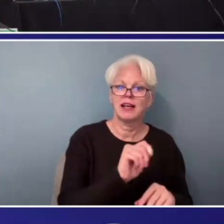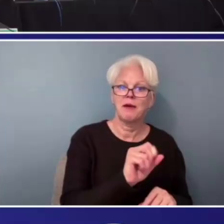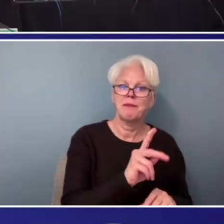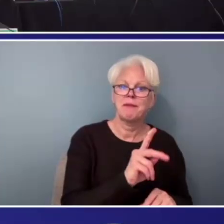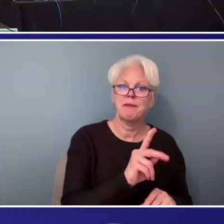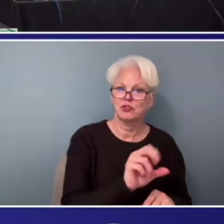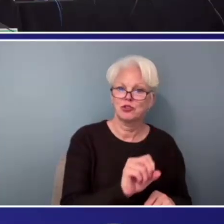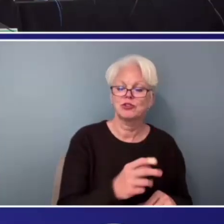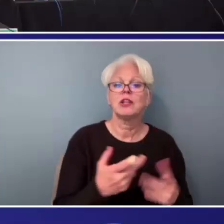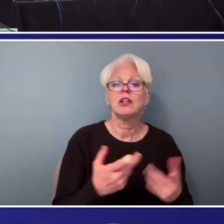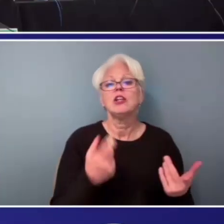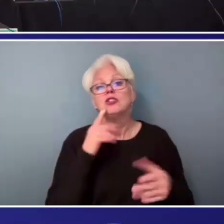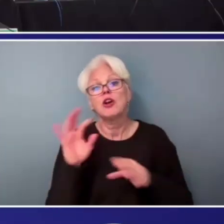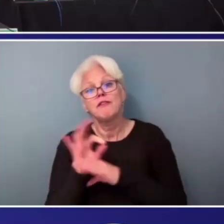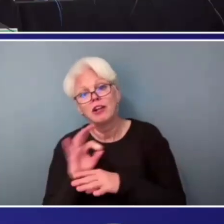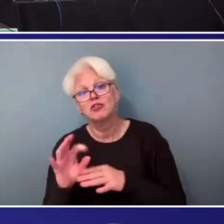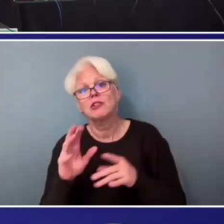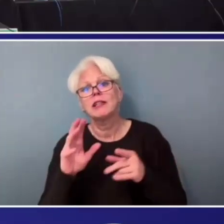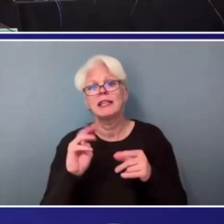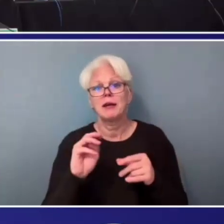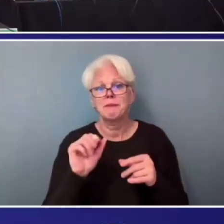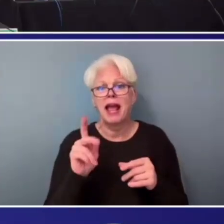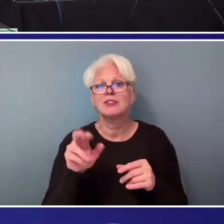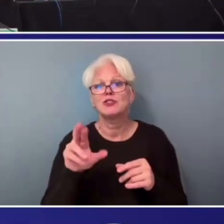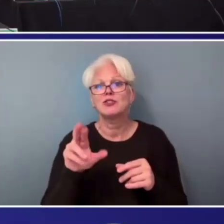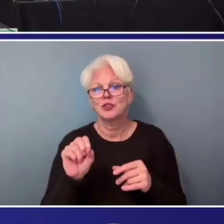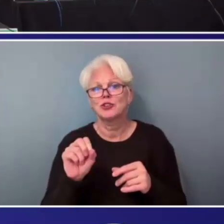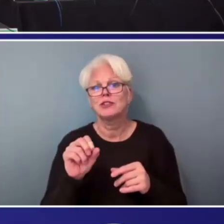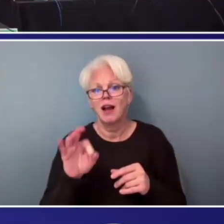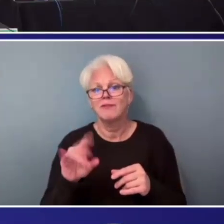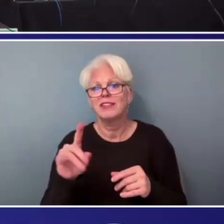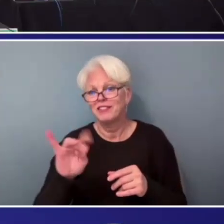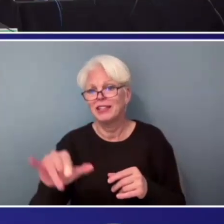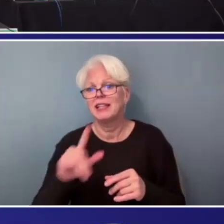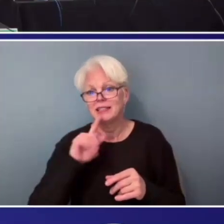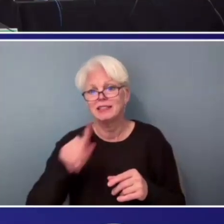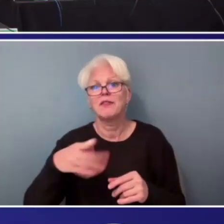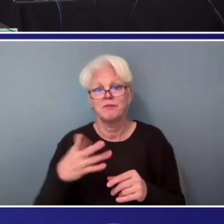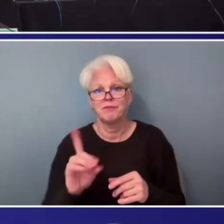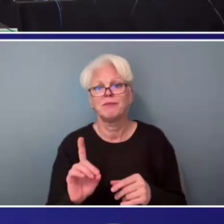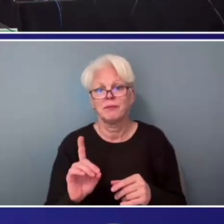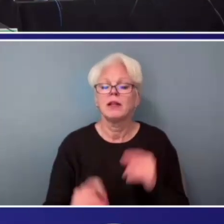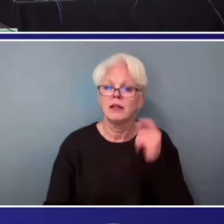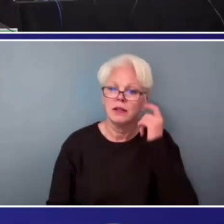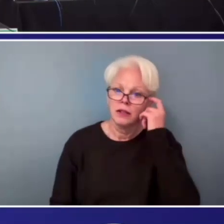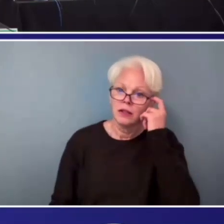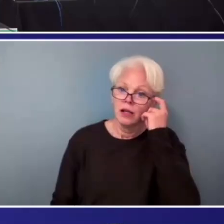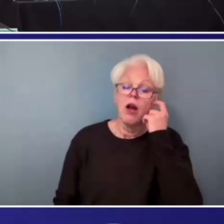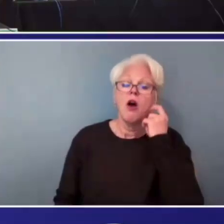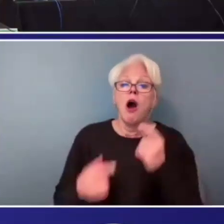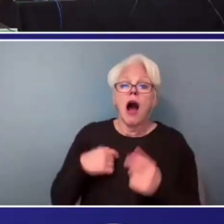Yeah. In the -- I think it's also important to remember the distinction that, you know, again, the only other modification we made when we ported